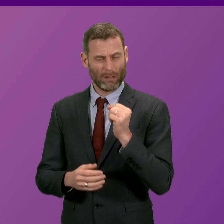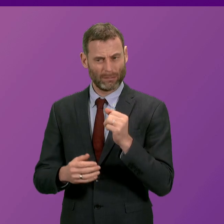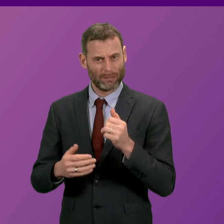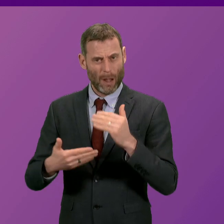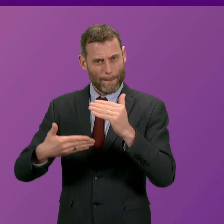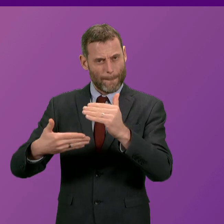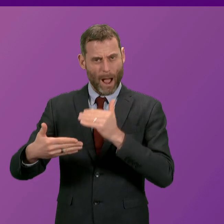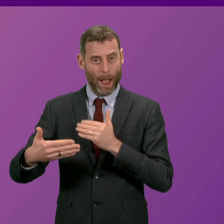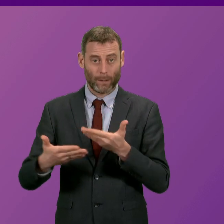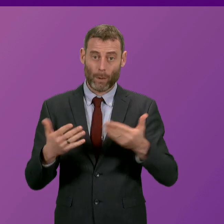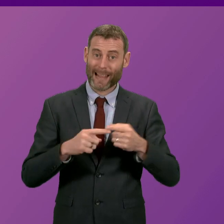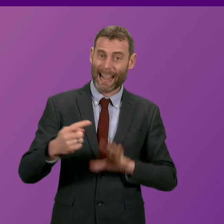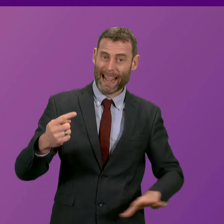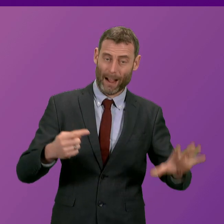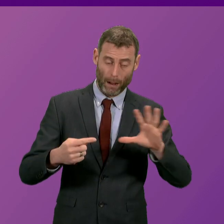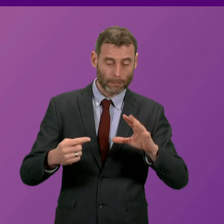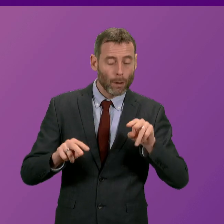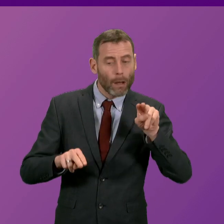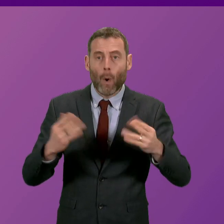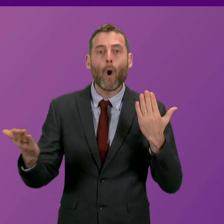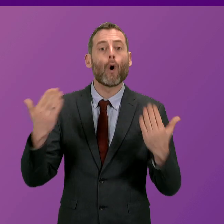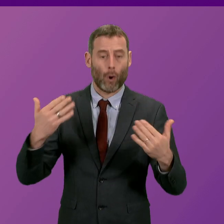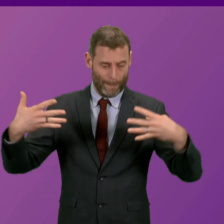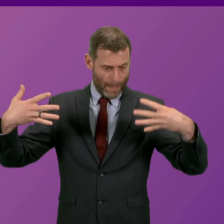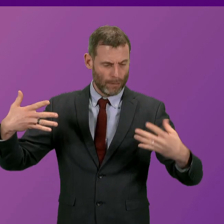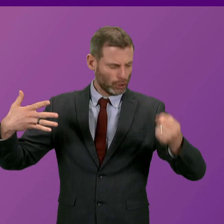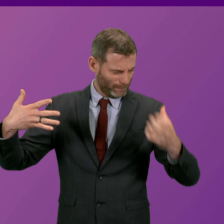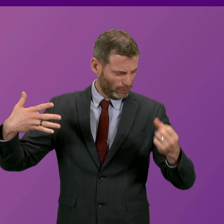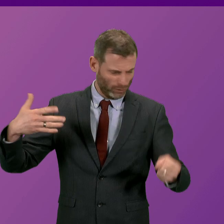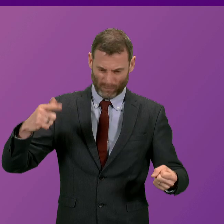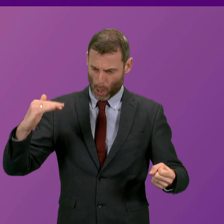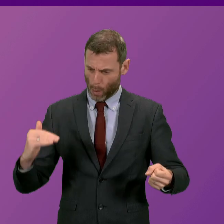performance is worse; and there are poorer outcomes for Scots. According to Audit Scotland,